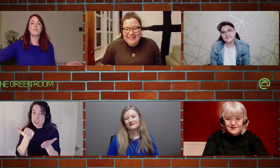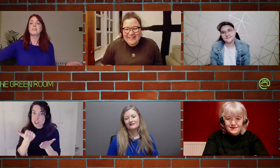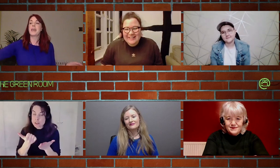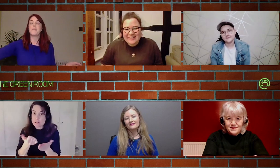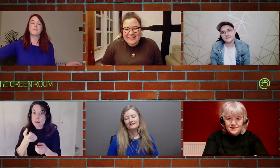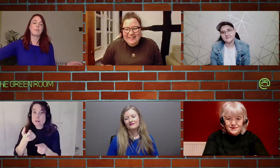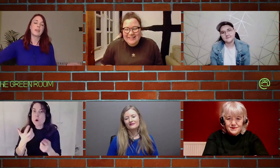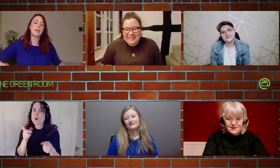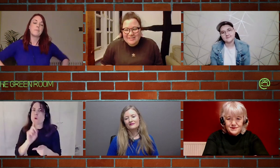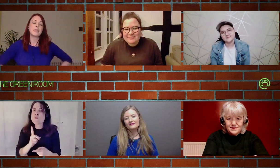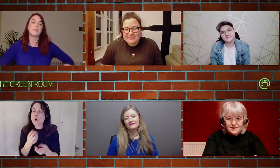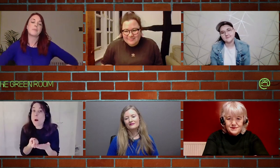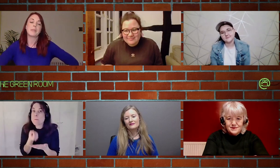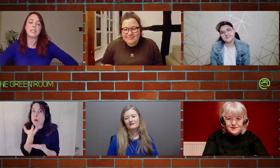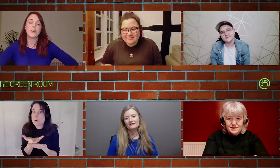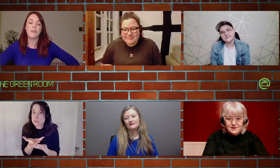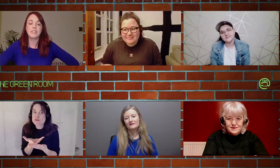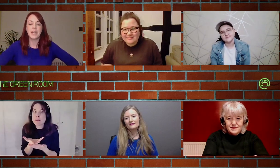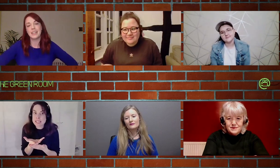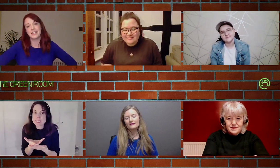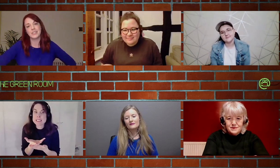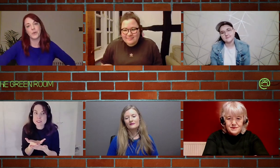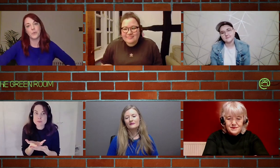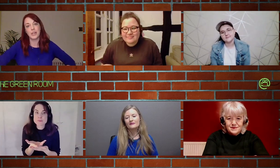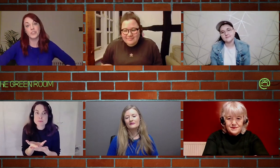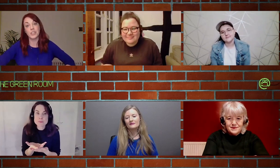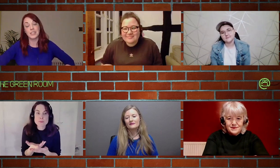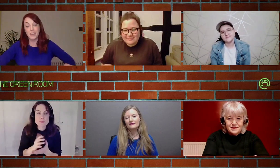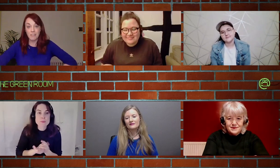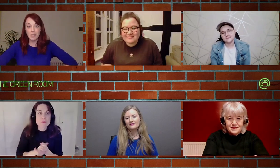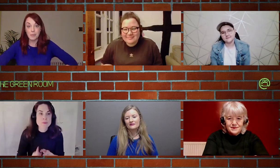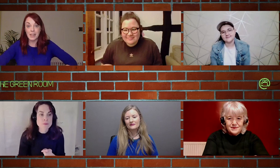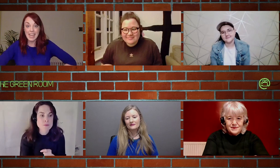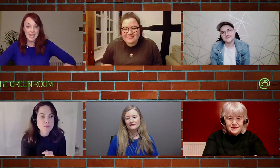Bea's birthplace of Thailand which is available in